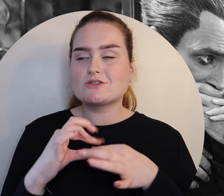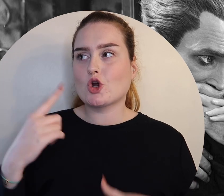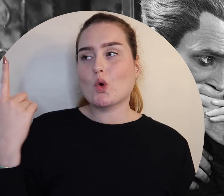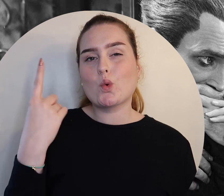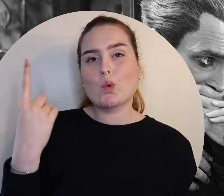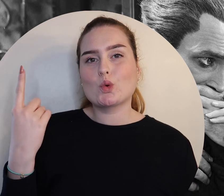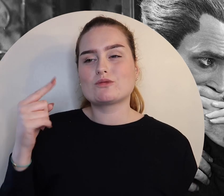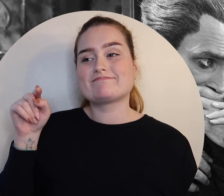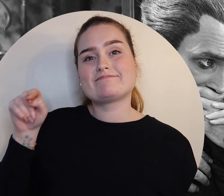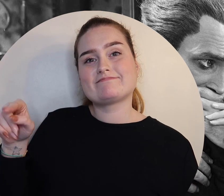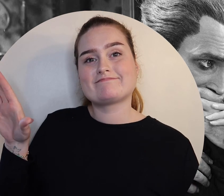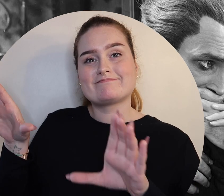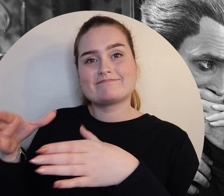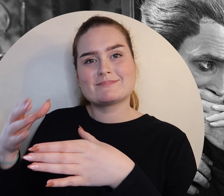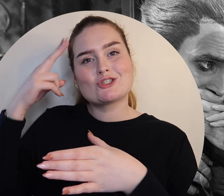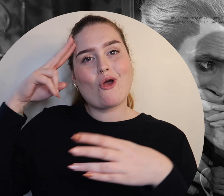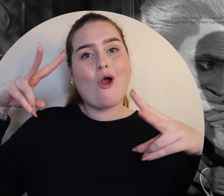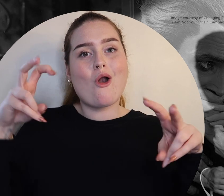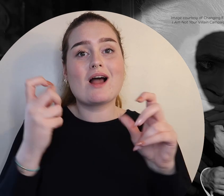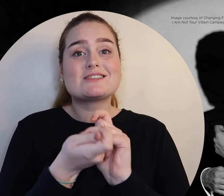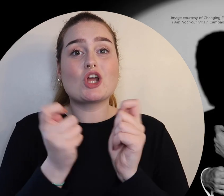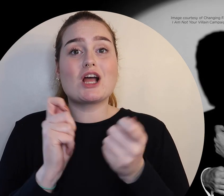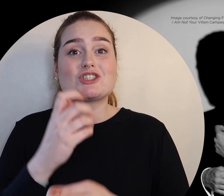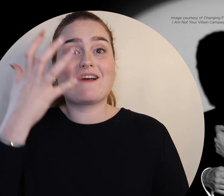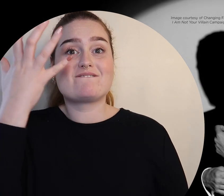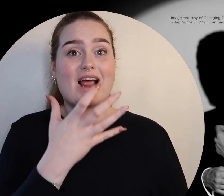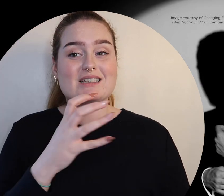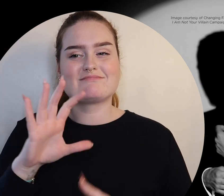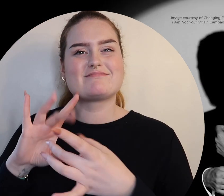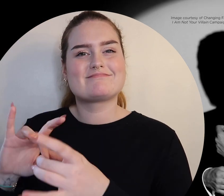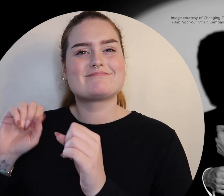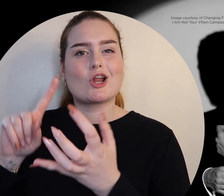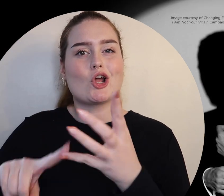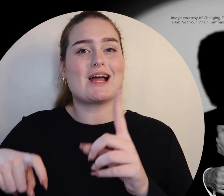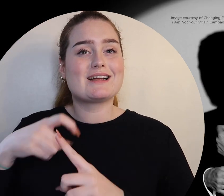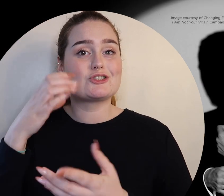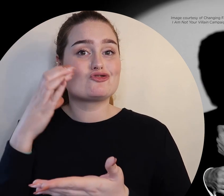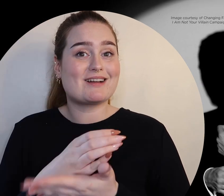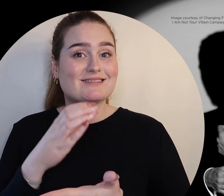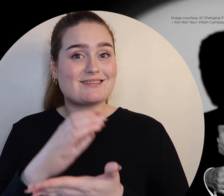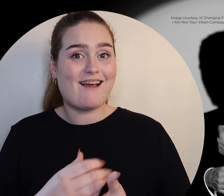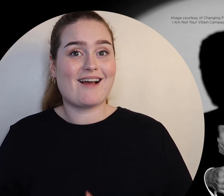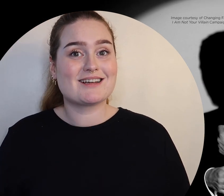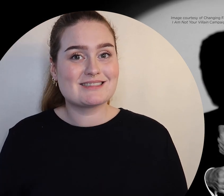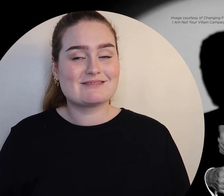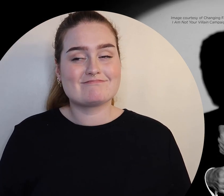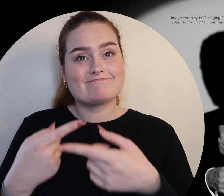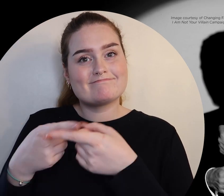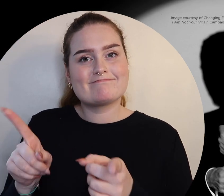with Changing Faces, the UK charity providing support and promoting respect